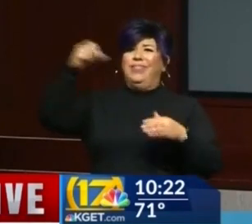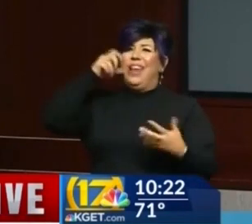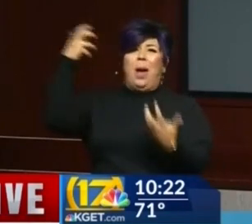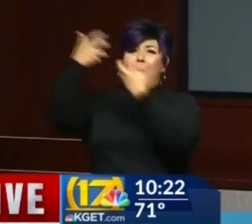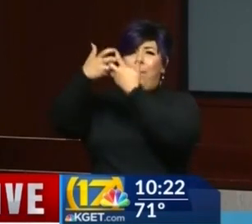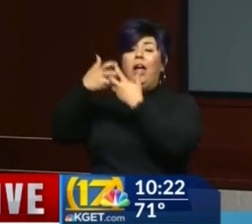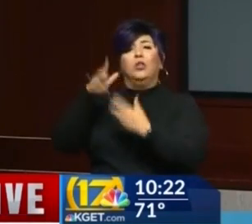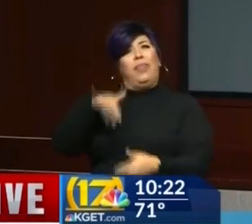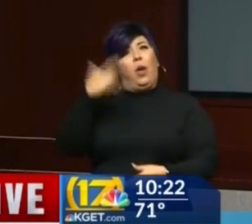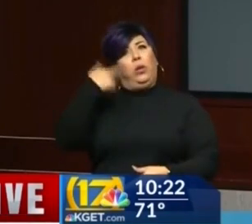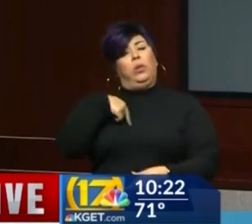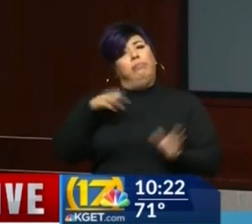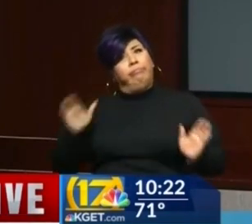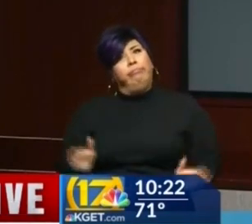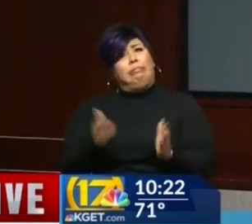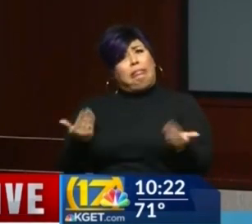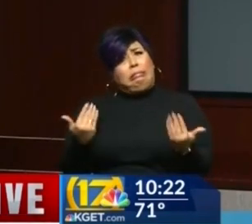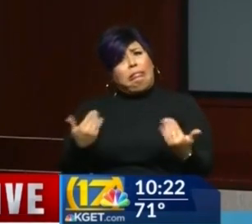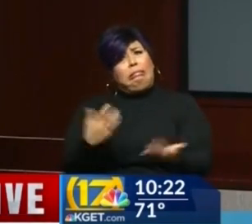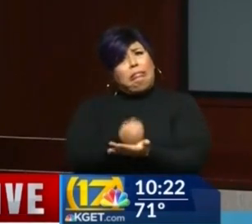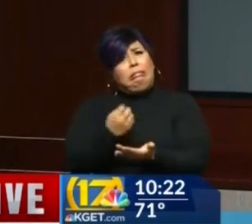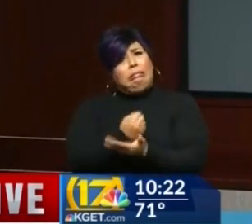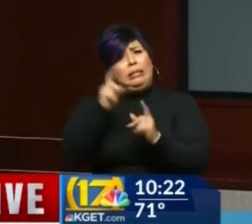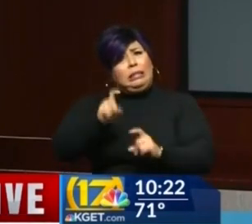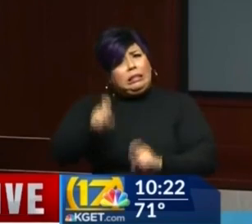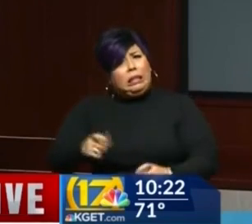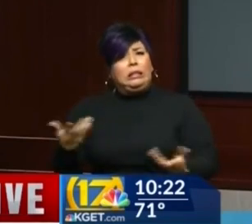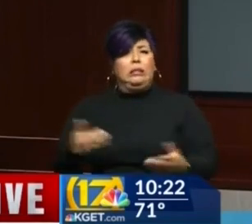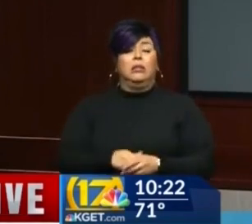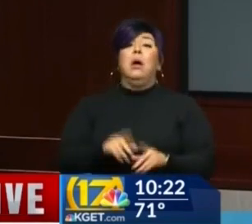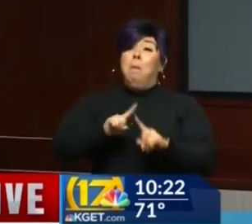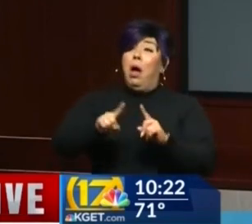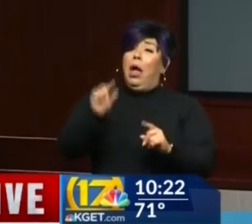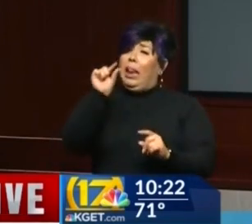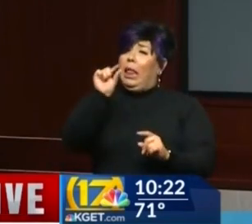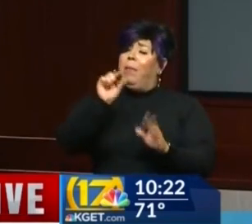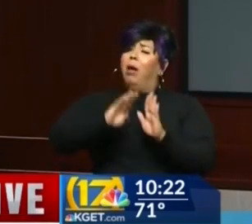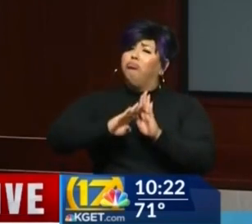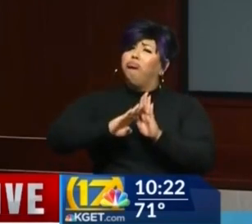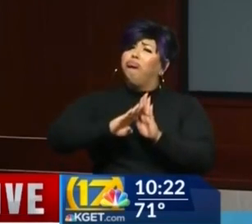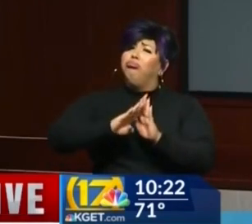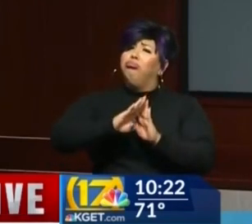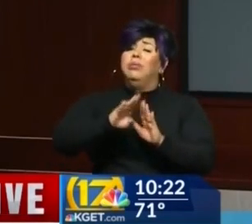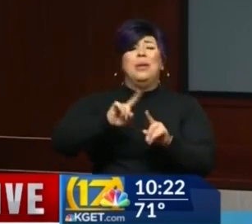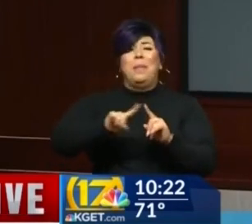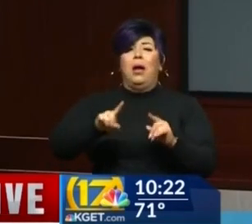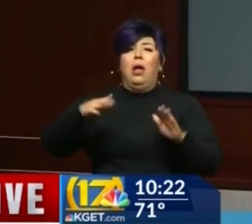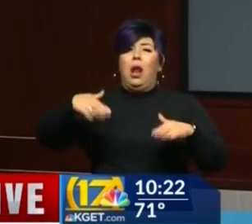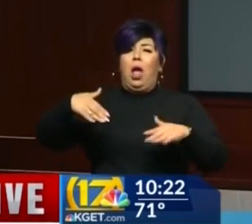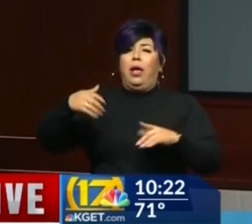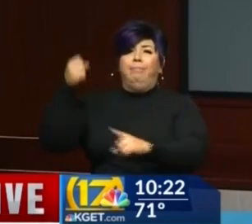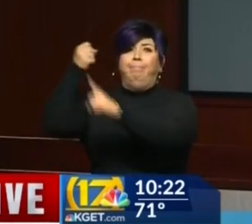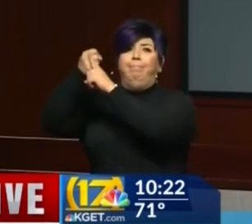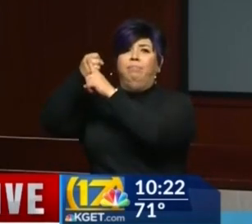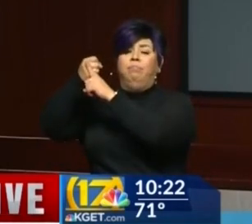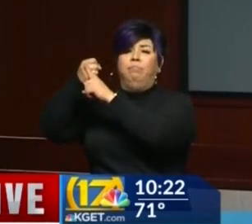THE STATE AVERAGE? STREAMING THANK YOU FOR THE QUESTION WE ARE STILL BELOW THE STATE AVERAGE THAT'S WHAT YOU